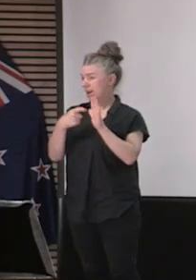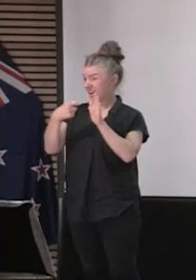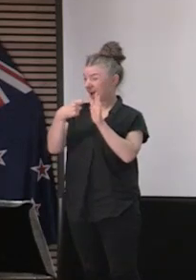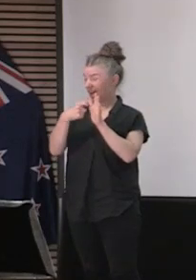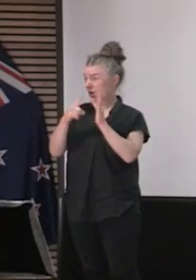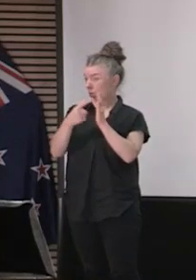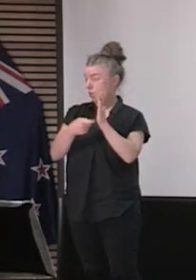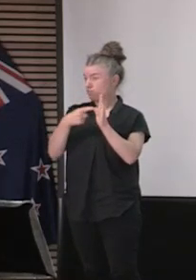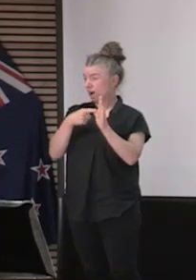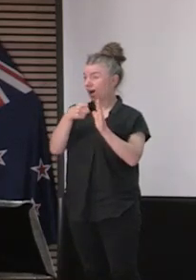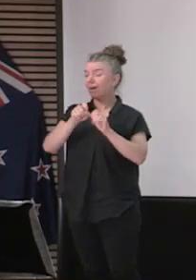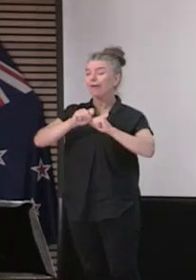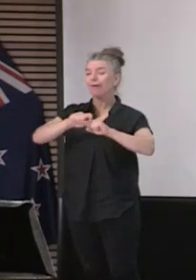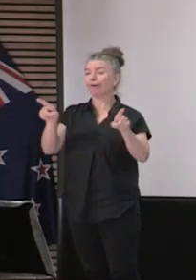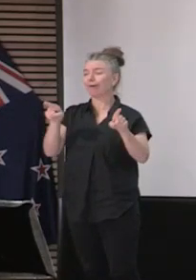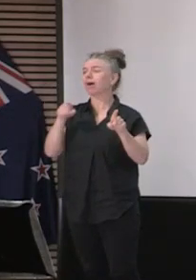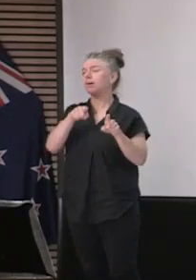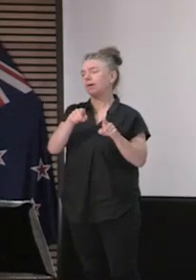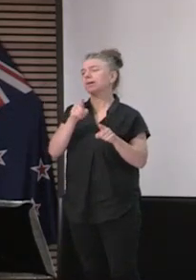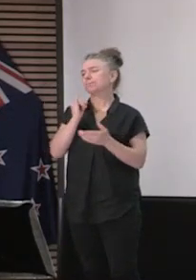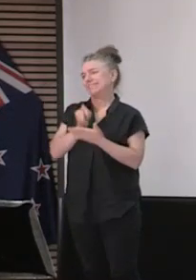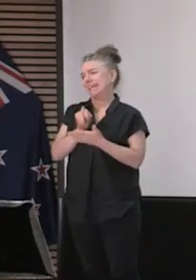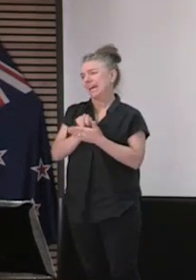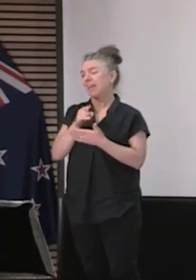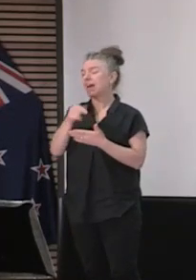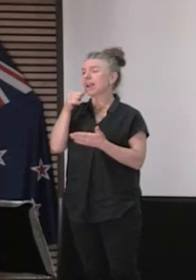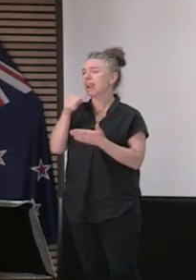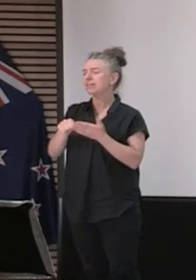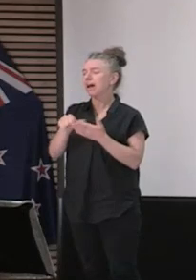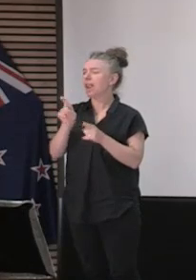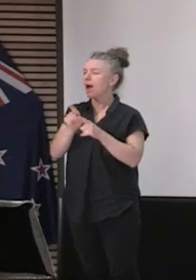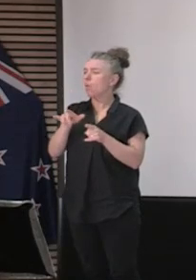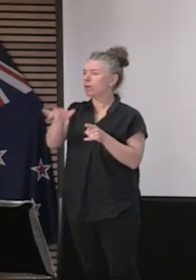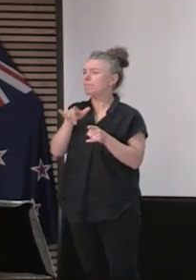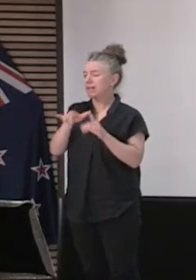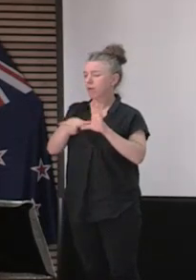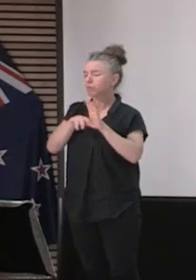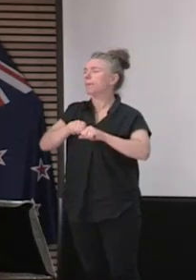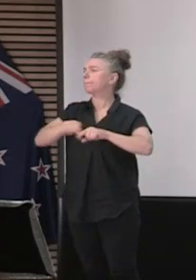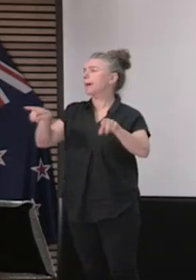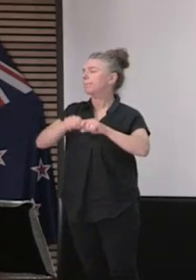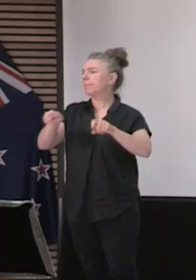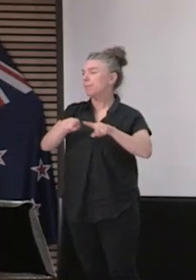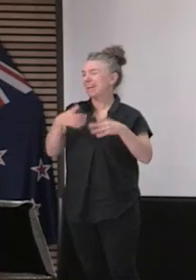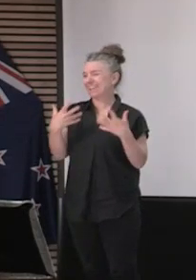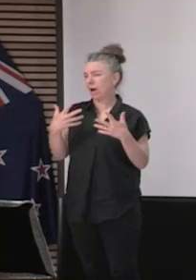That was an automated letterthat was dispatched. They'reon the phone now.